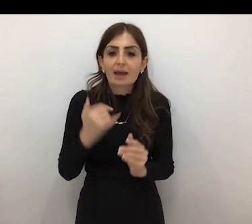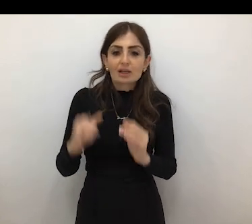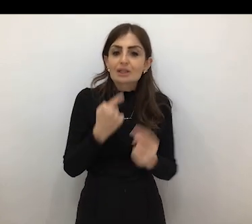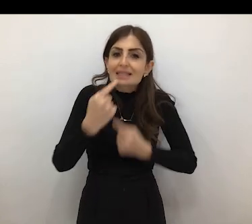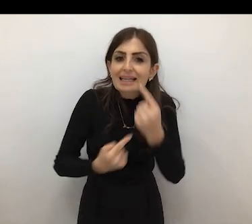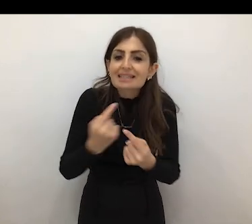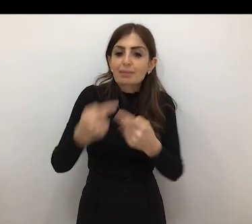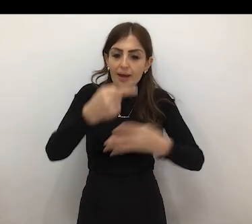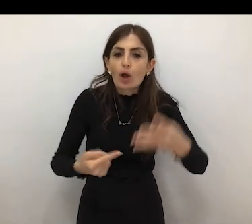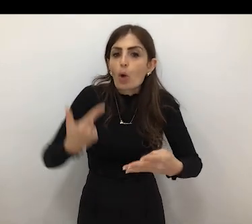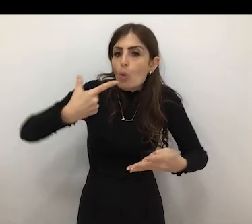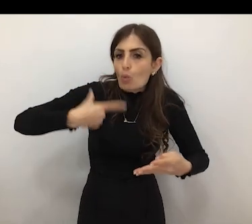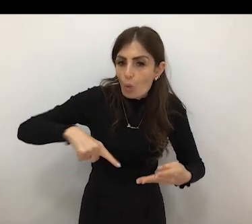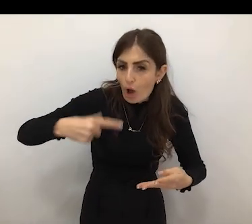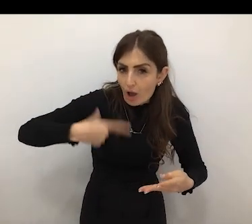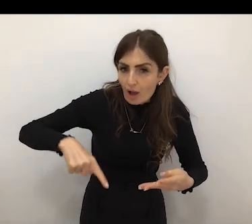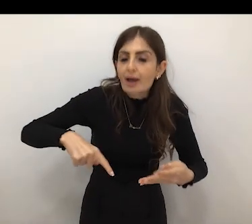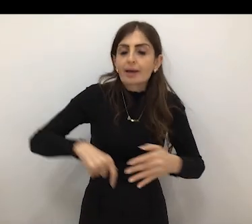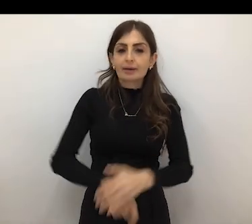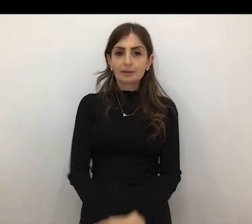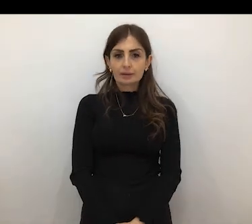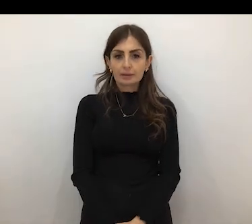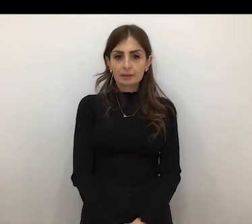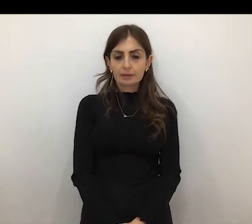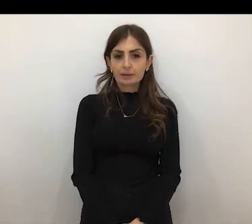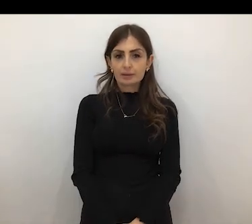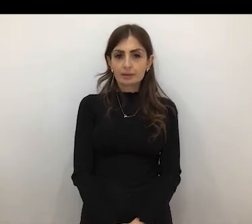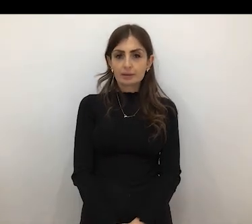please give a short, clear explanation in this section of the application form.